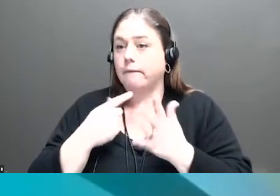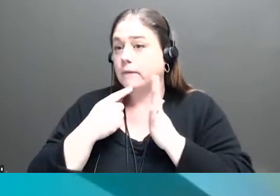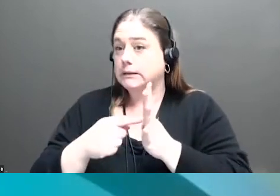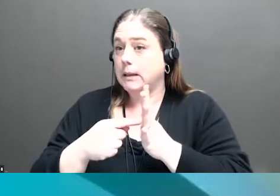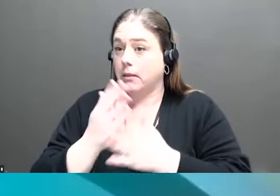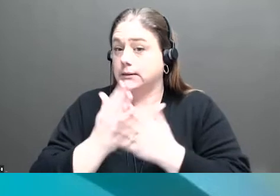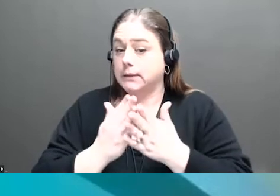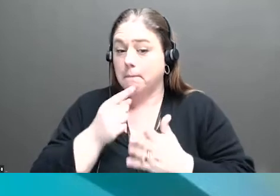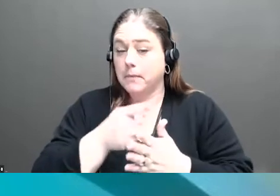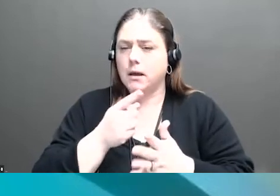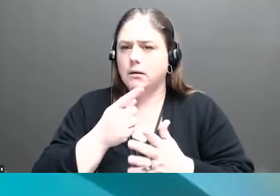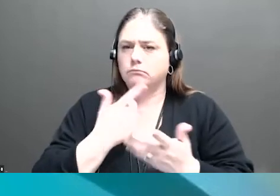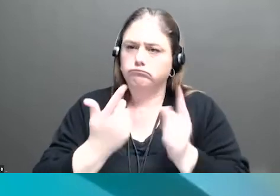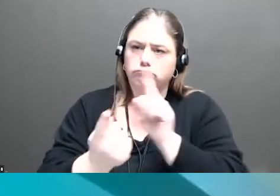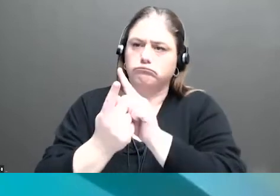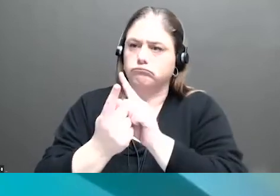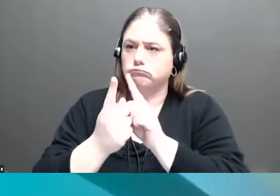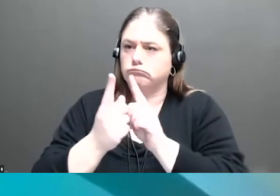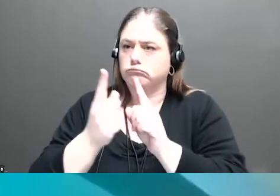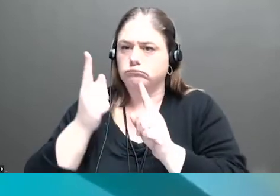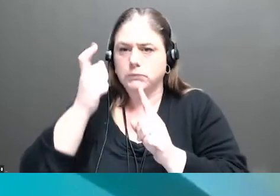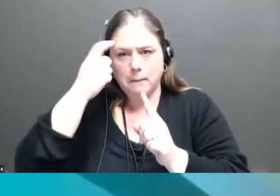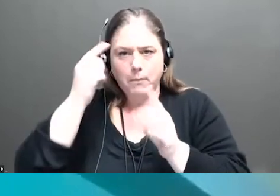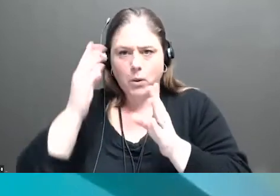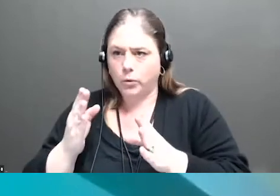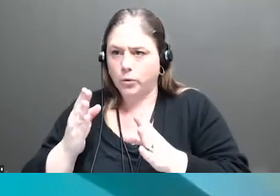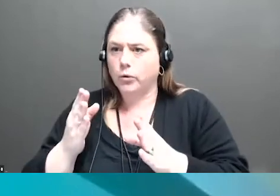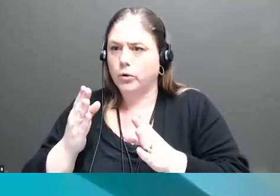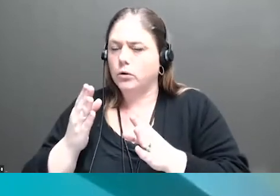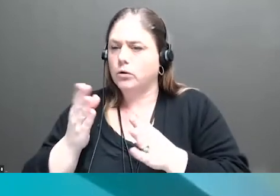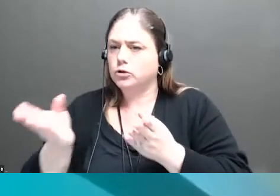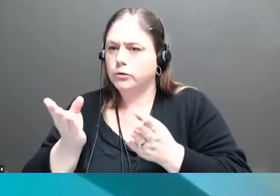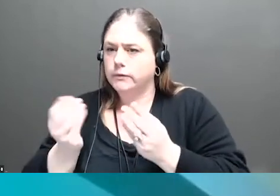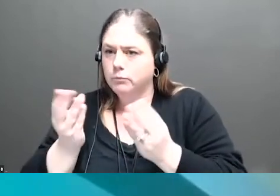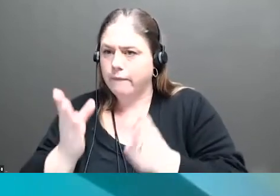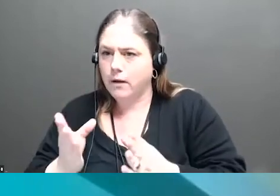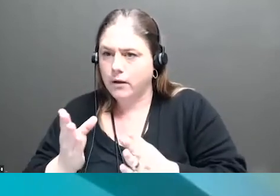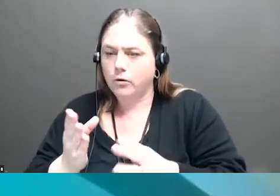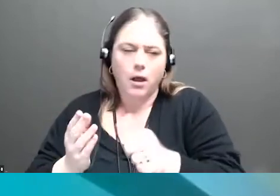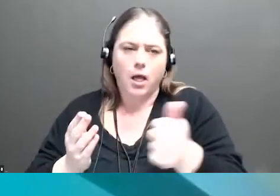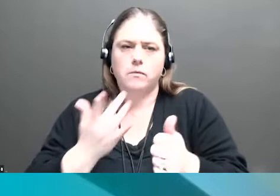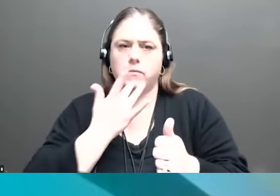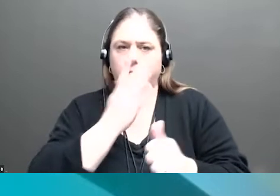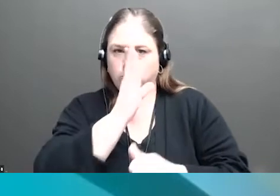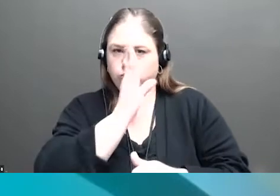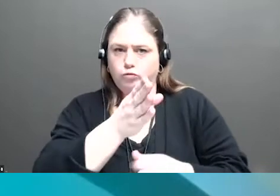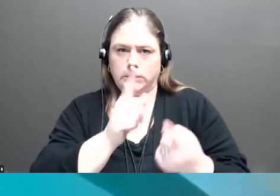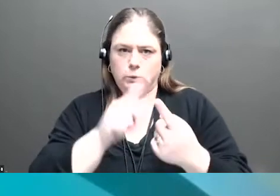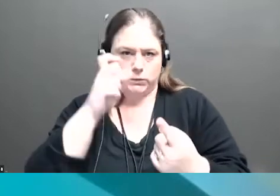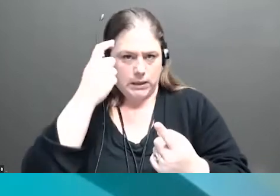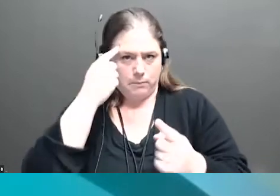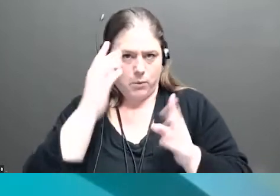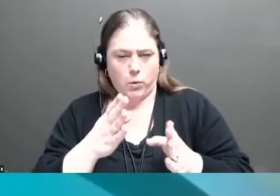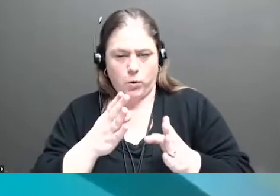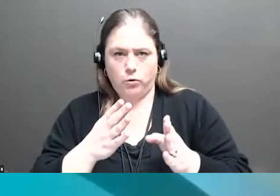others wanted to directly approach employers and others wanted to sort of look at supports for